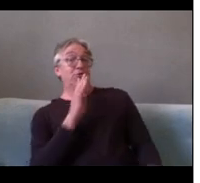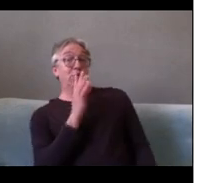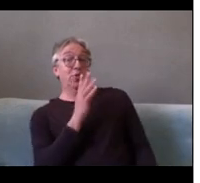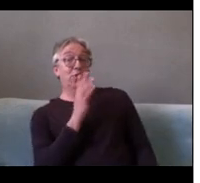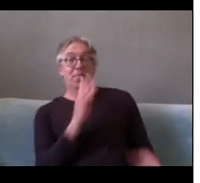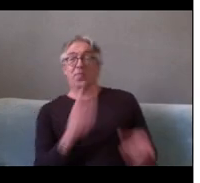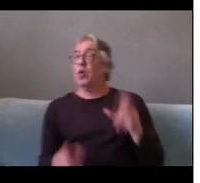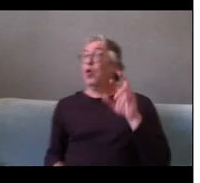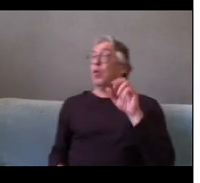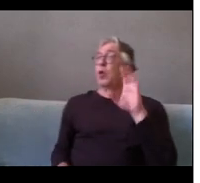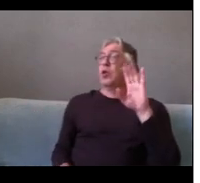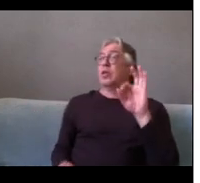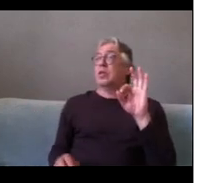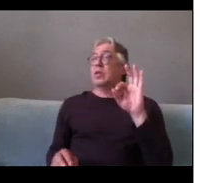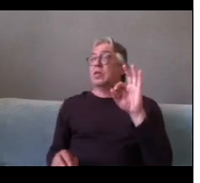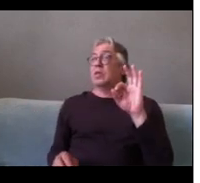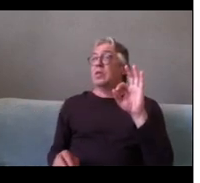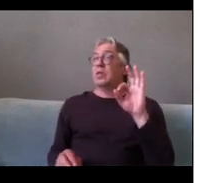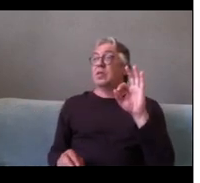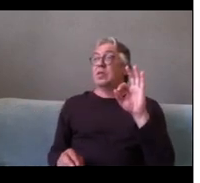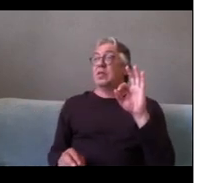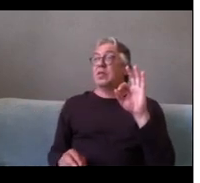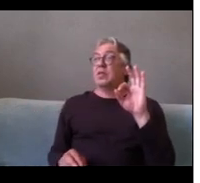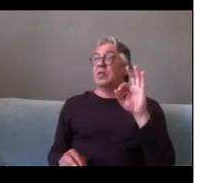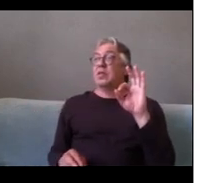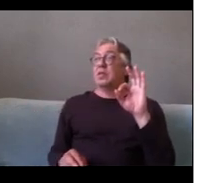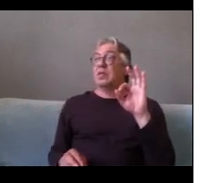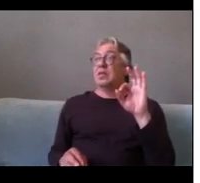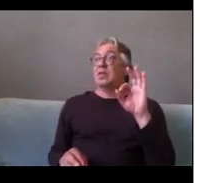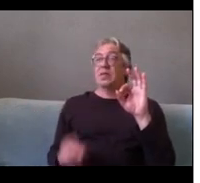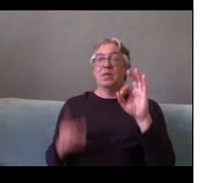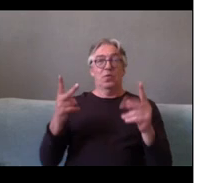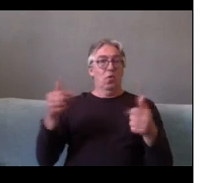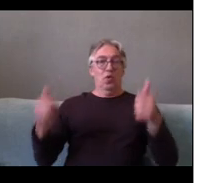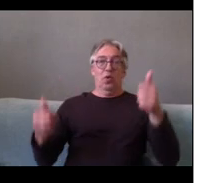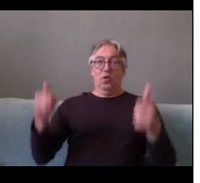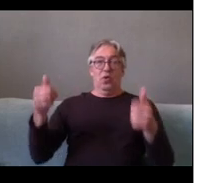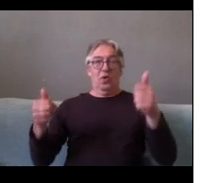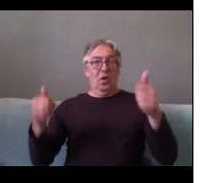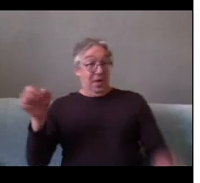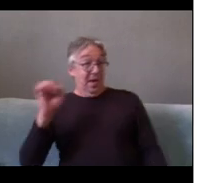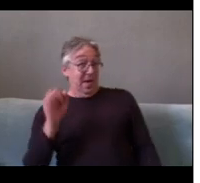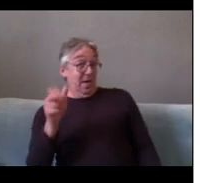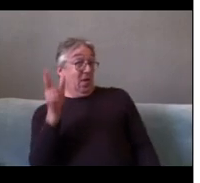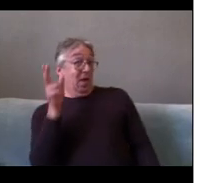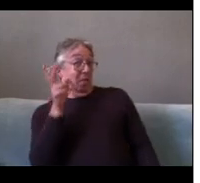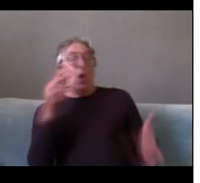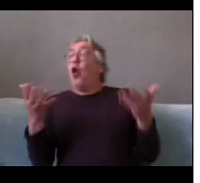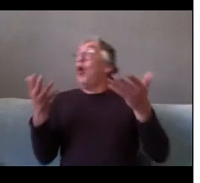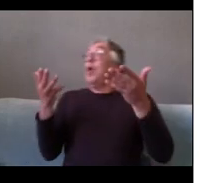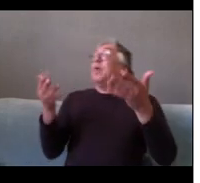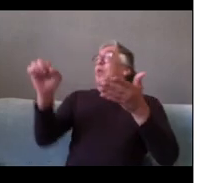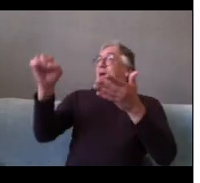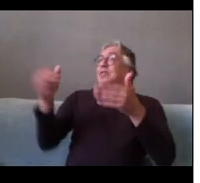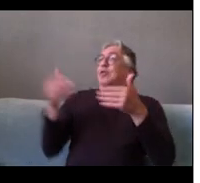This was to…Can you hear me? Are you able to hear me? Yes, go ahead. Another two minutes maximum